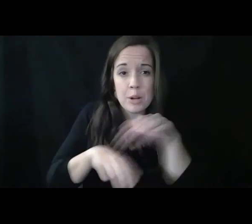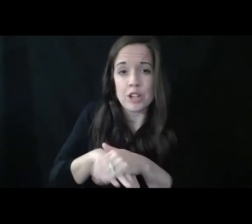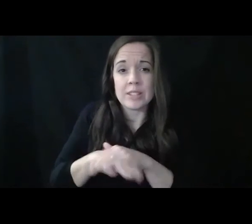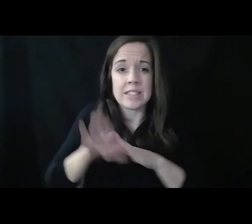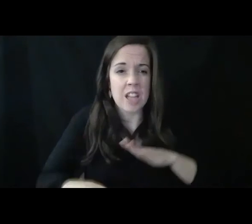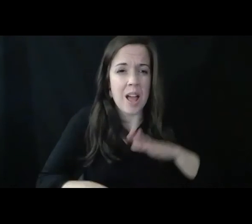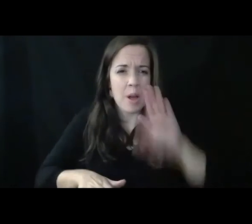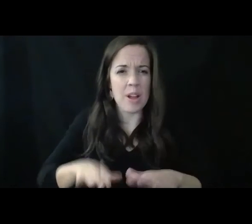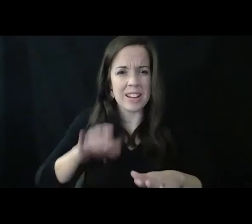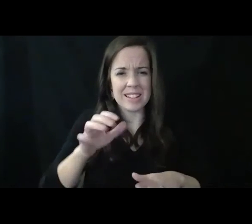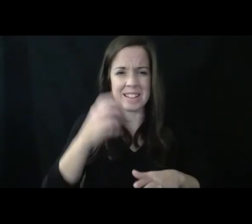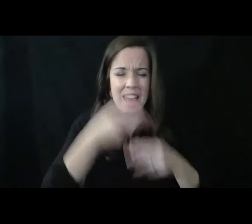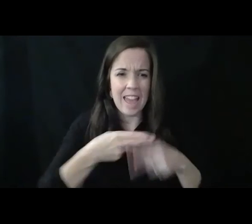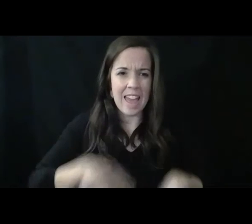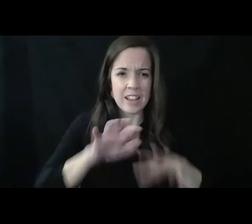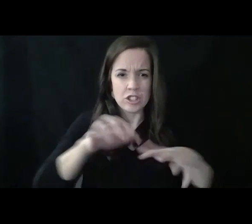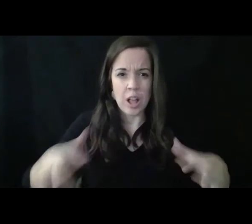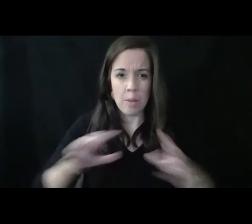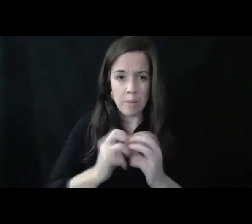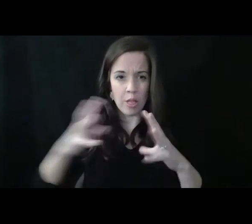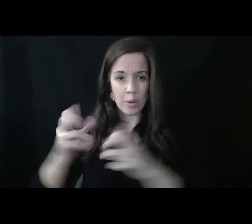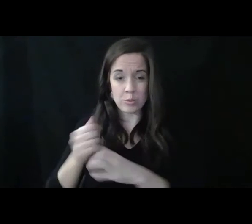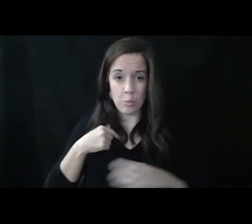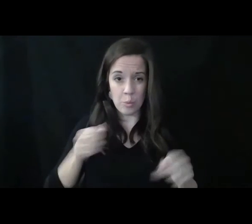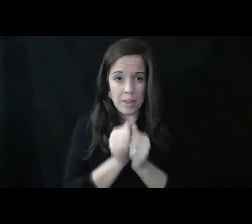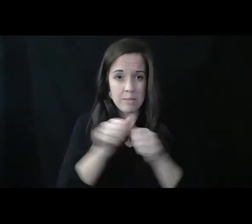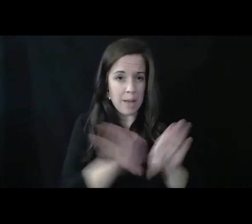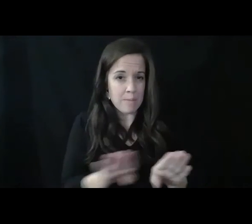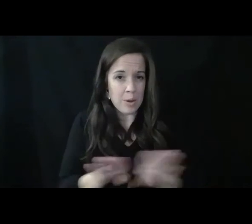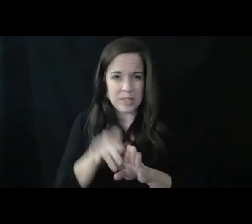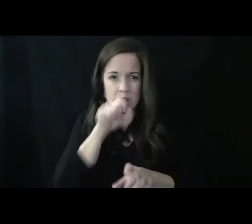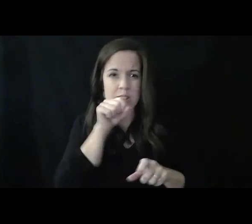lick my boots until I see myself // being spit on like // you’re squelching the inferno